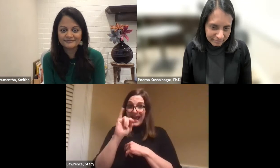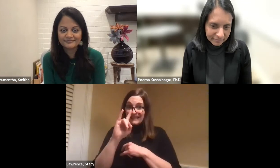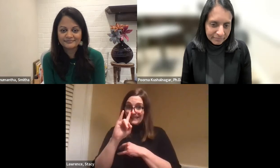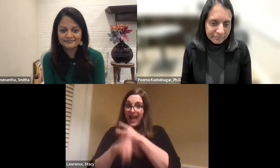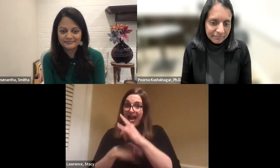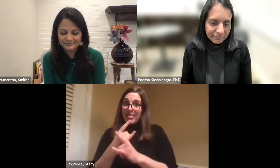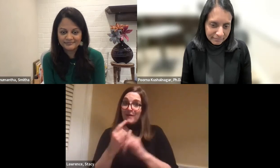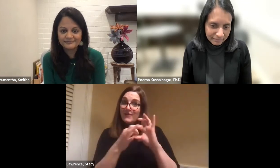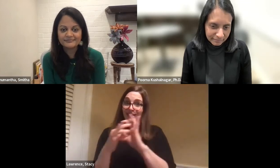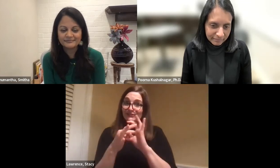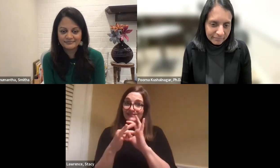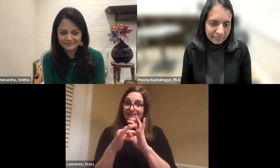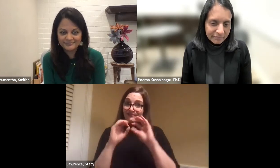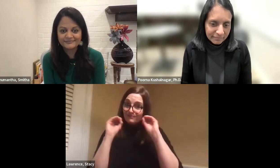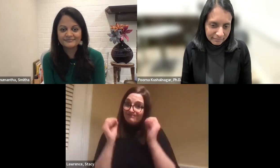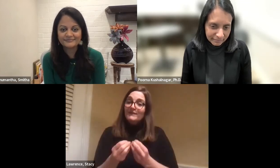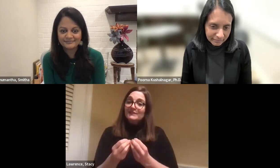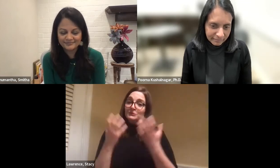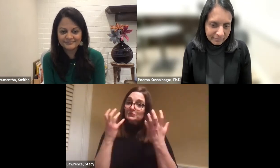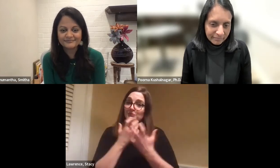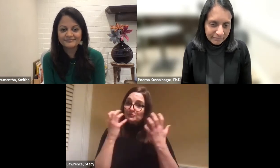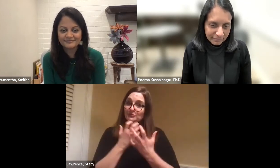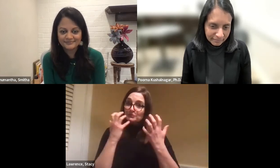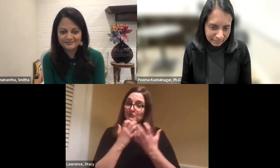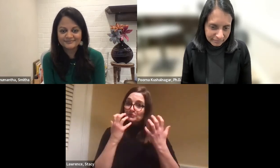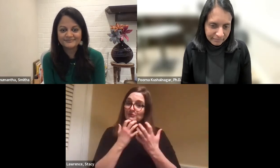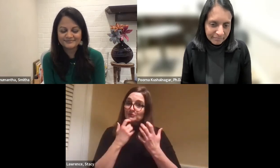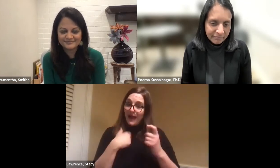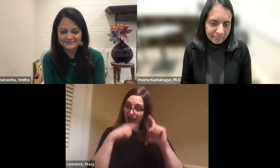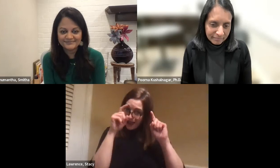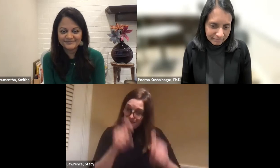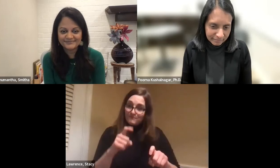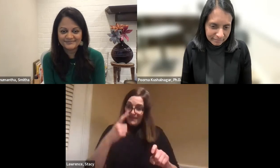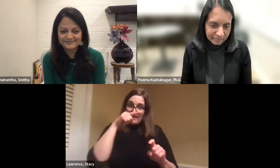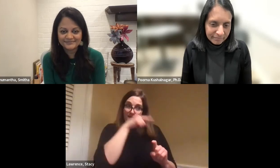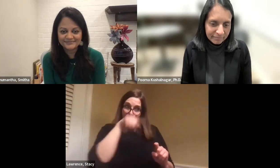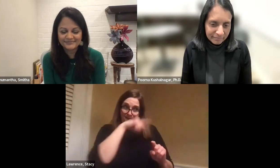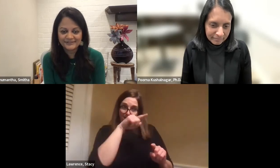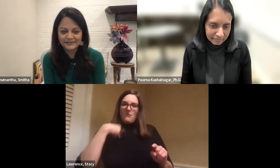the two of them who work with NTID Alumni Relations Office, oh...